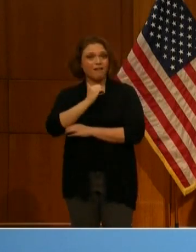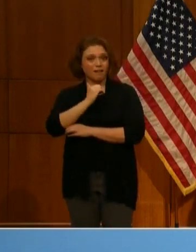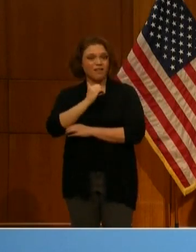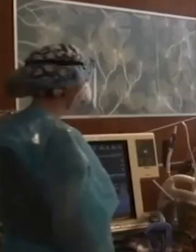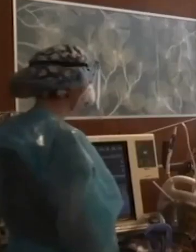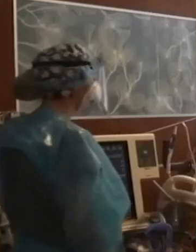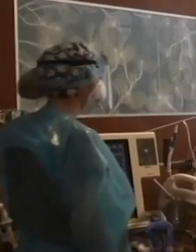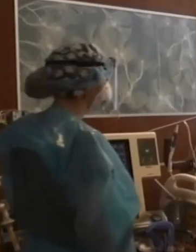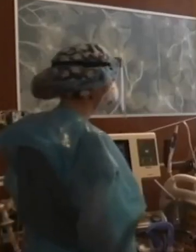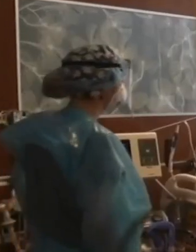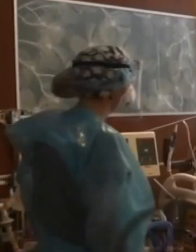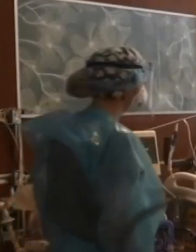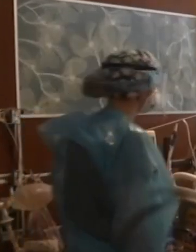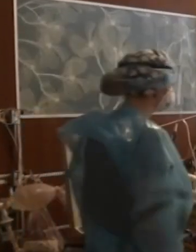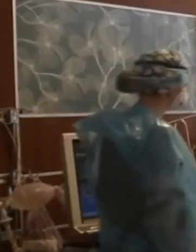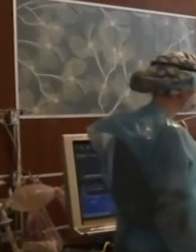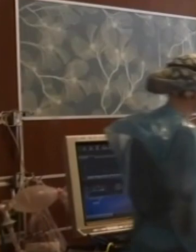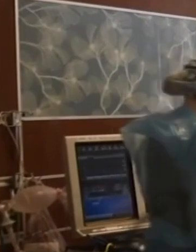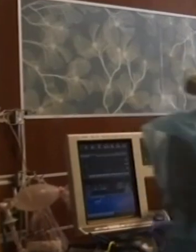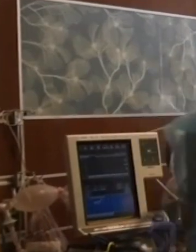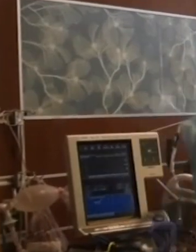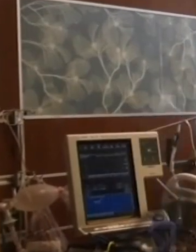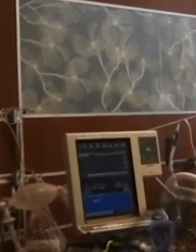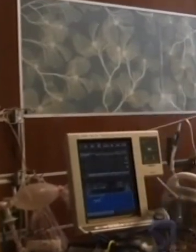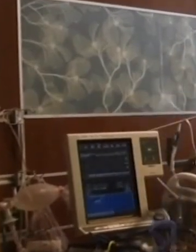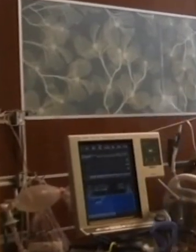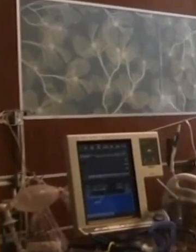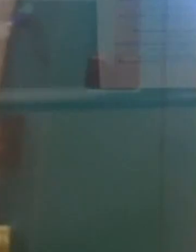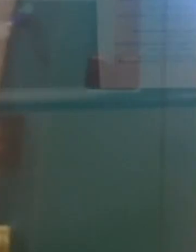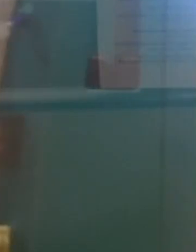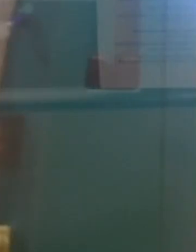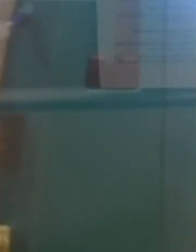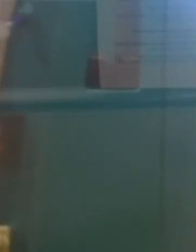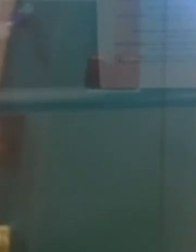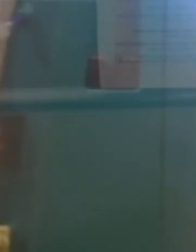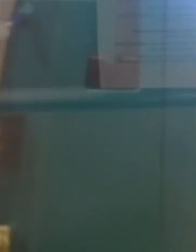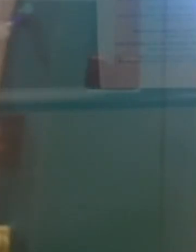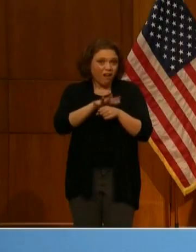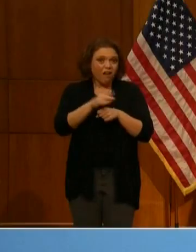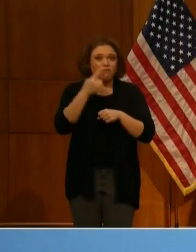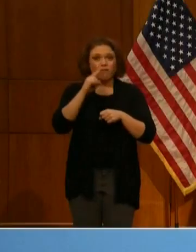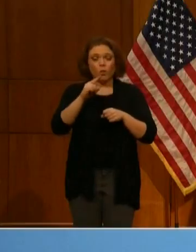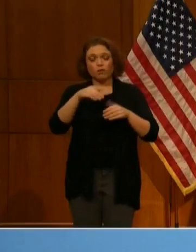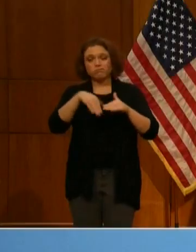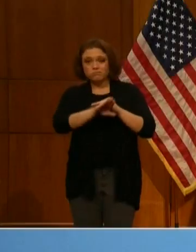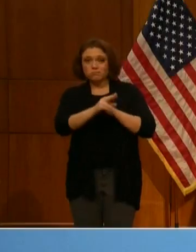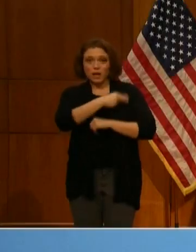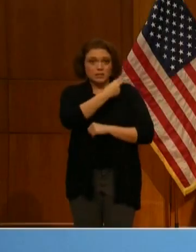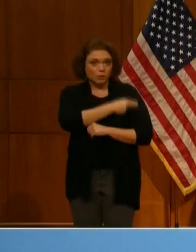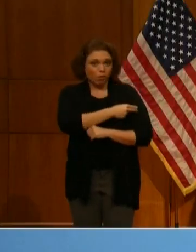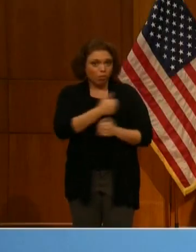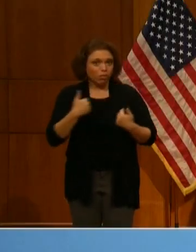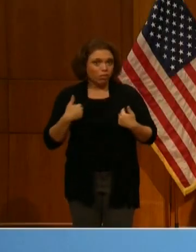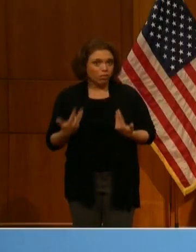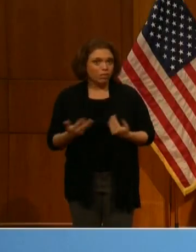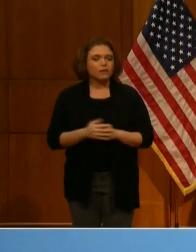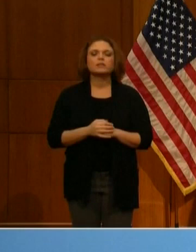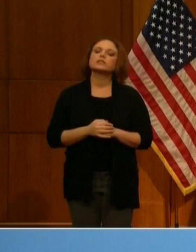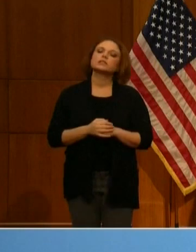FROM A HANDFUL OF CASES, A DAY TO UPWARDS OF 4,000 CASES